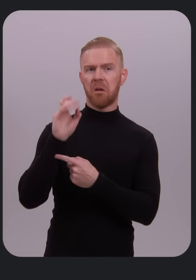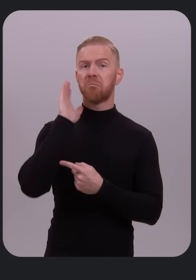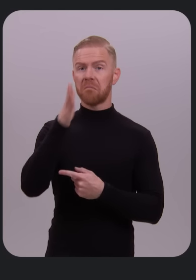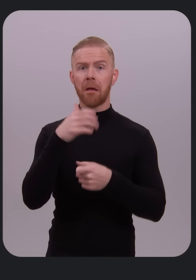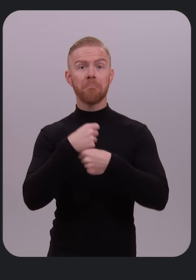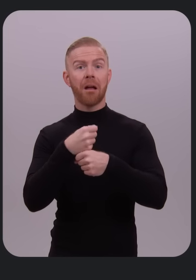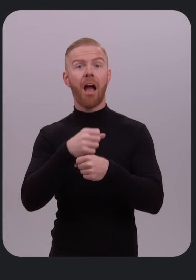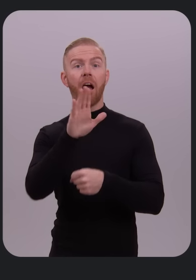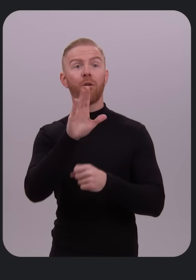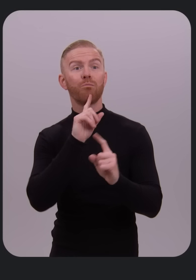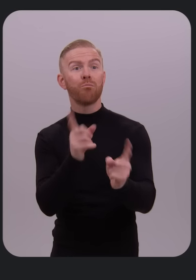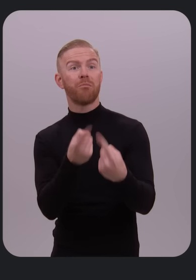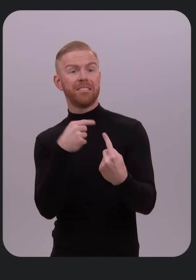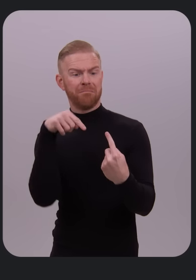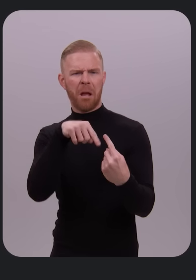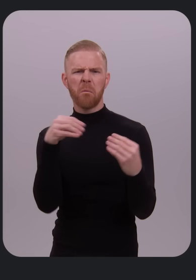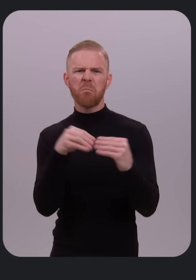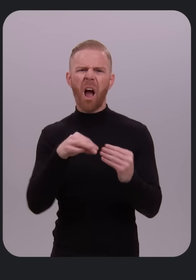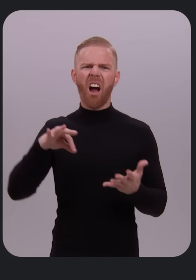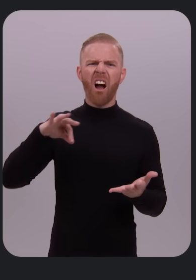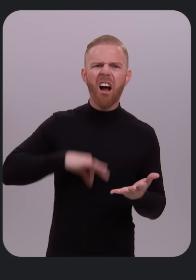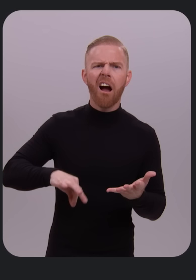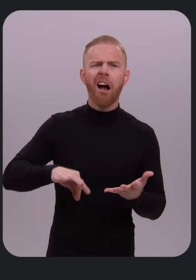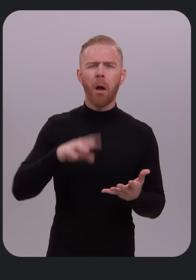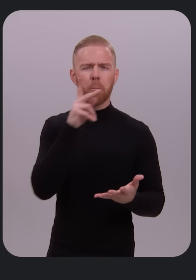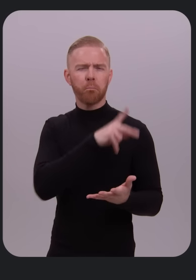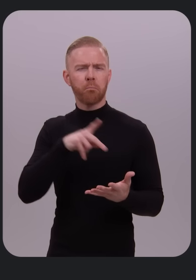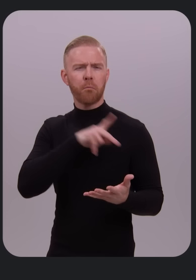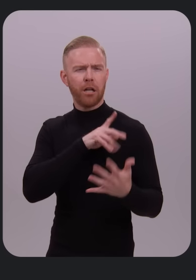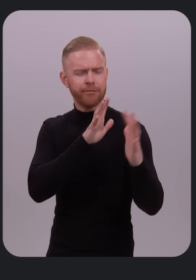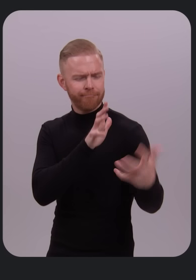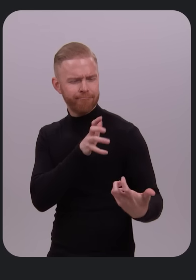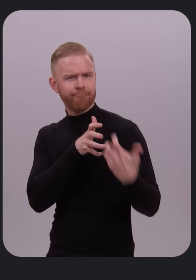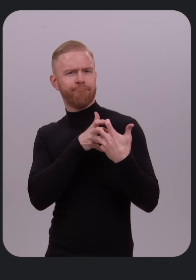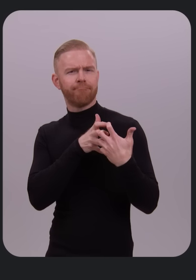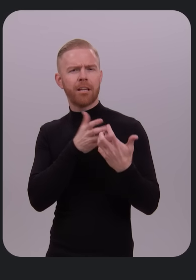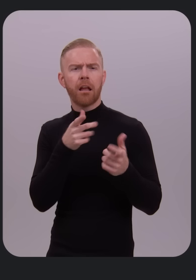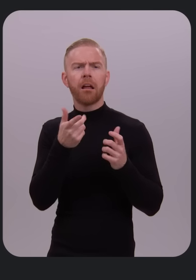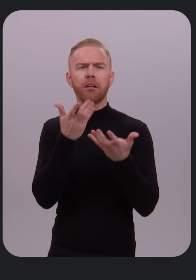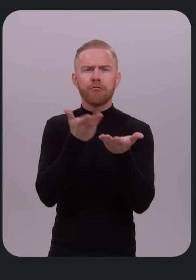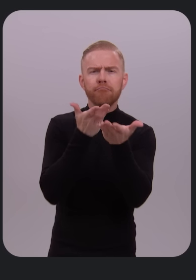more helpful, with personalized stylized suggestions based on your past searches.